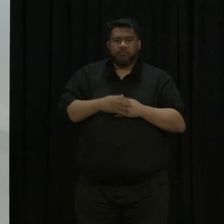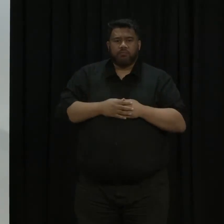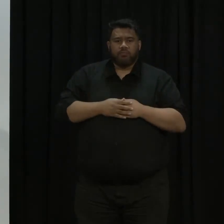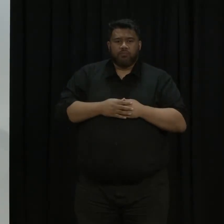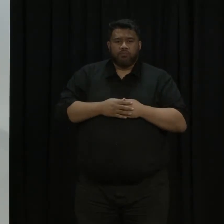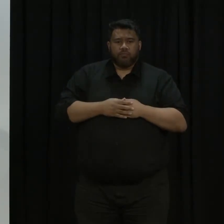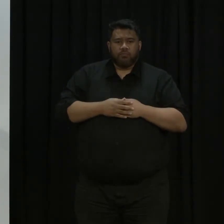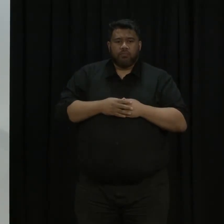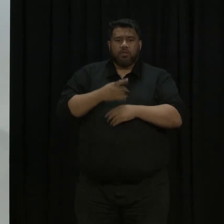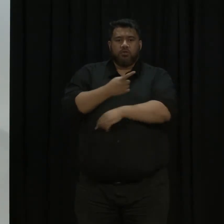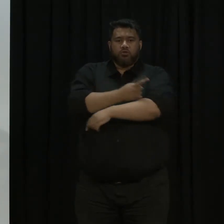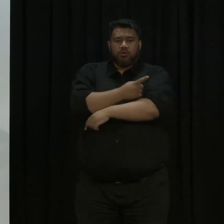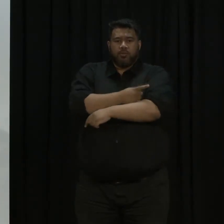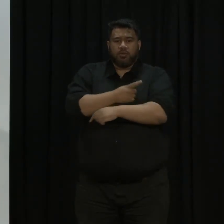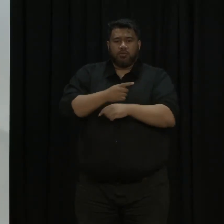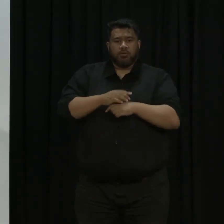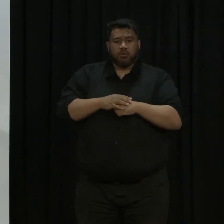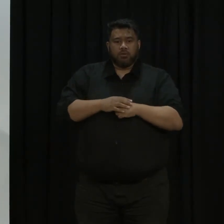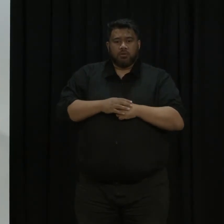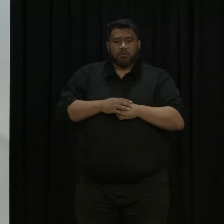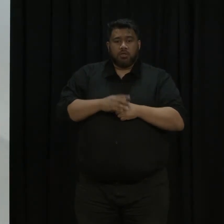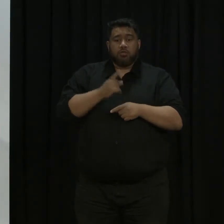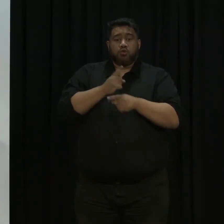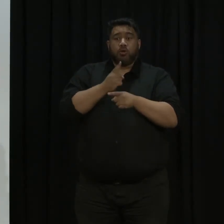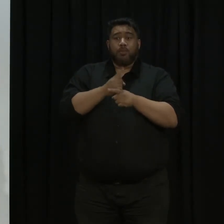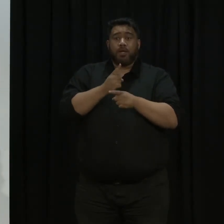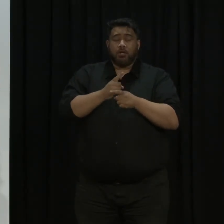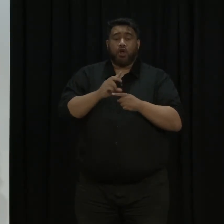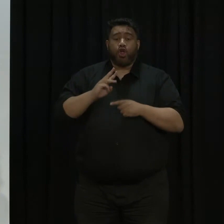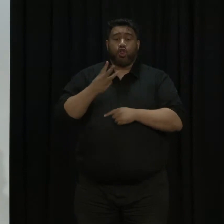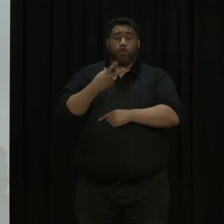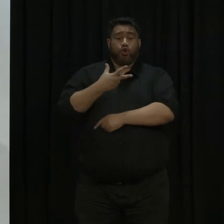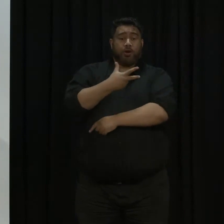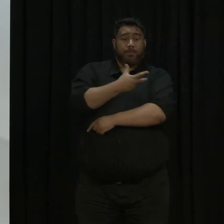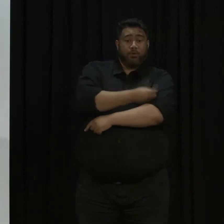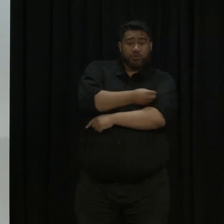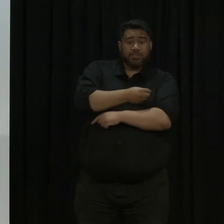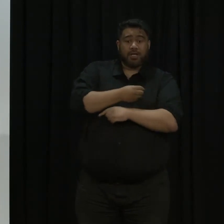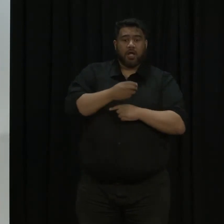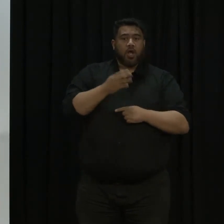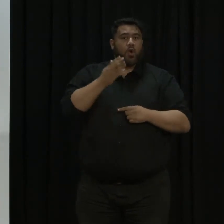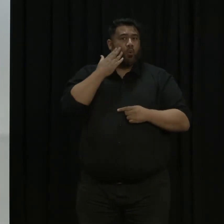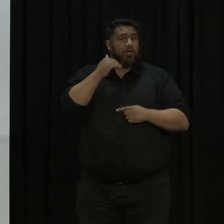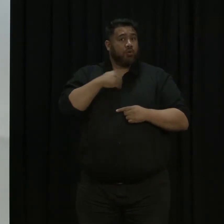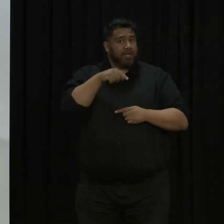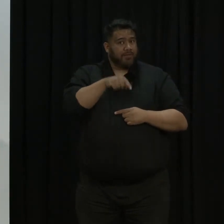Bloomfield, in terms of a booster shot, how crucial are